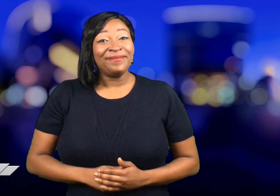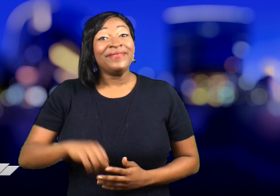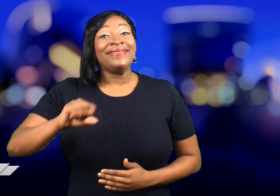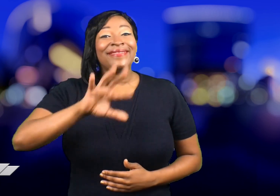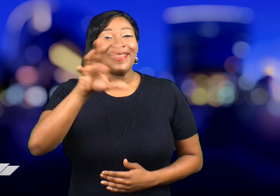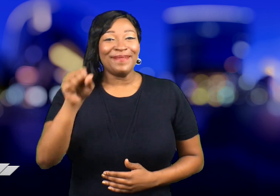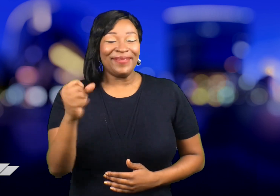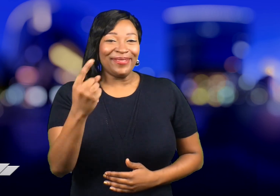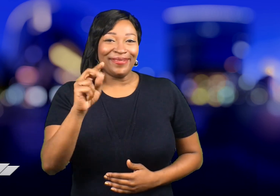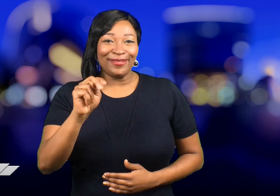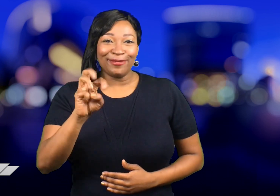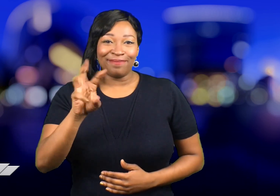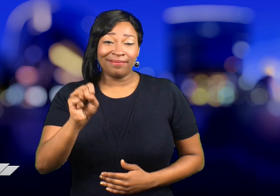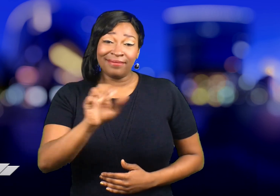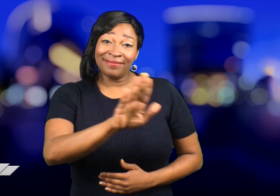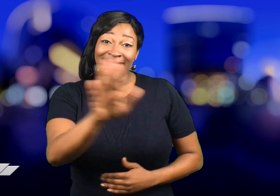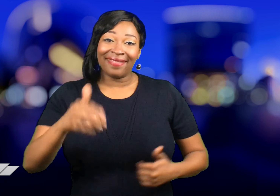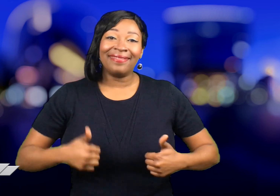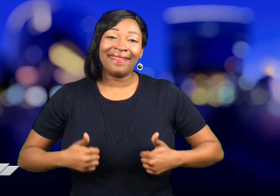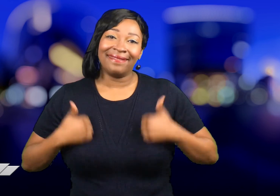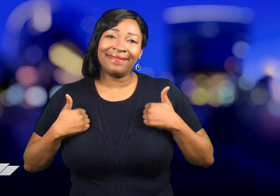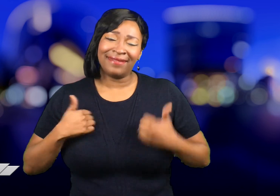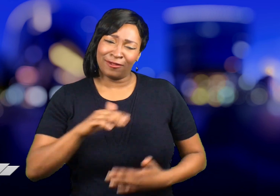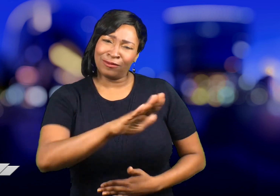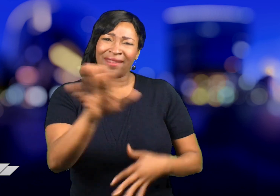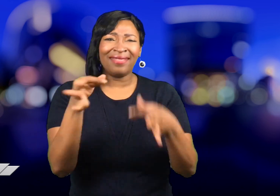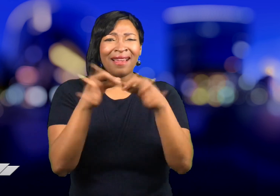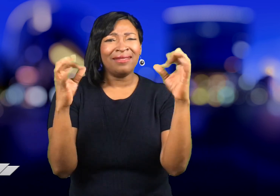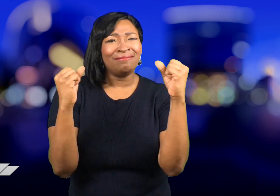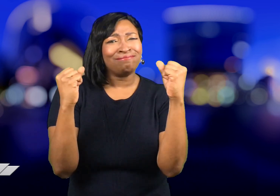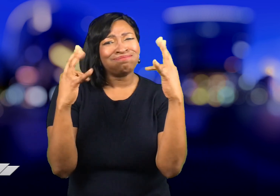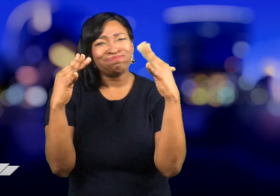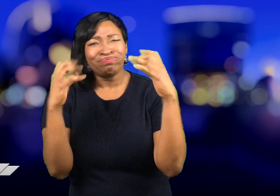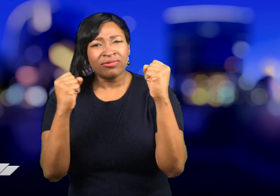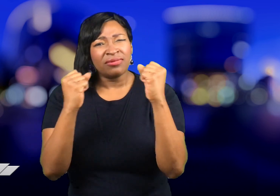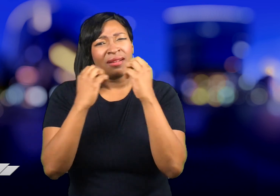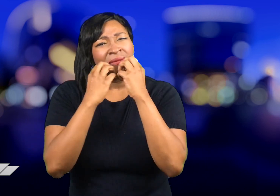Sign1News. Your life. Your language.